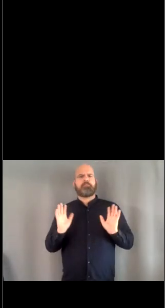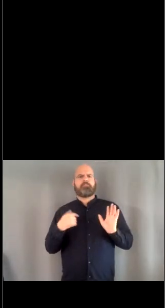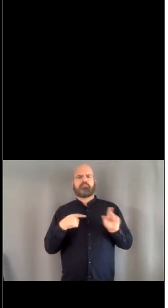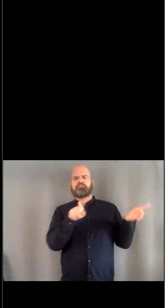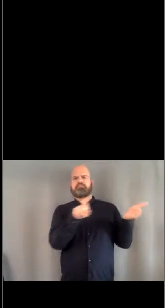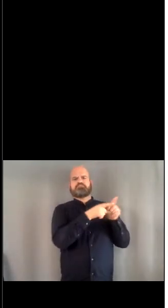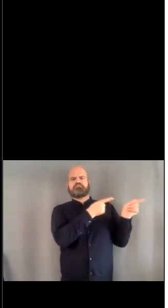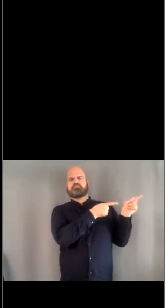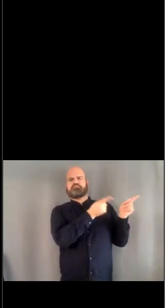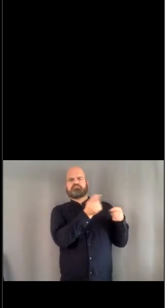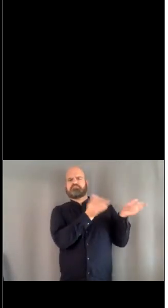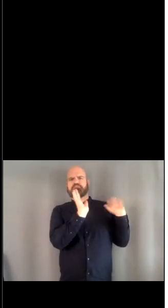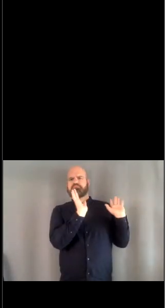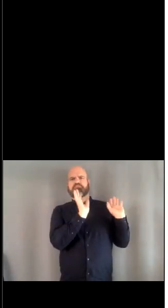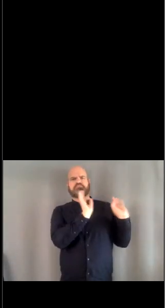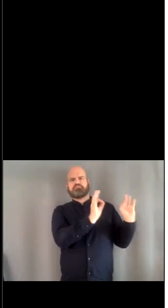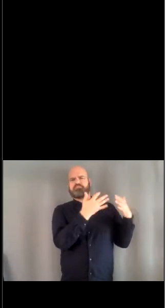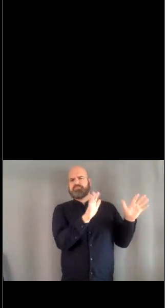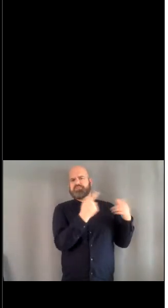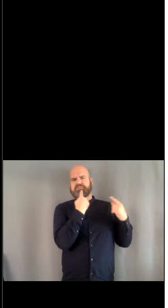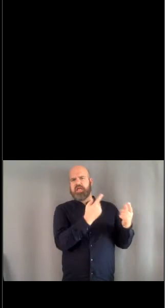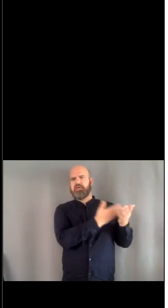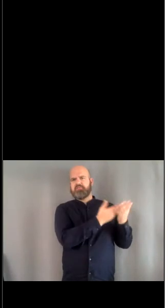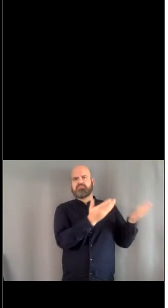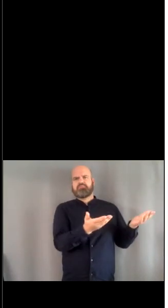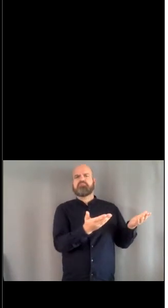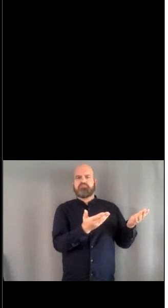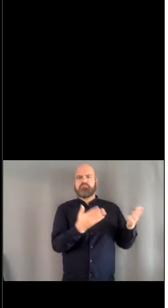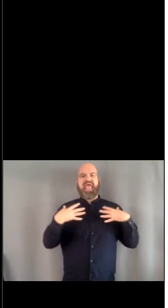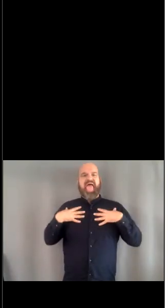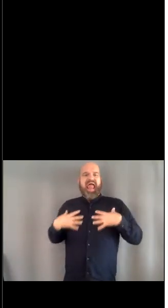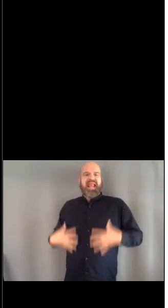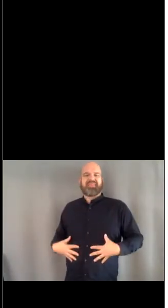especially from a health perspective and from my own health background,